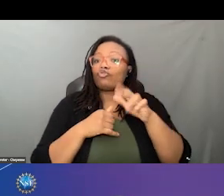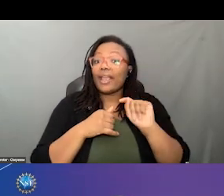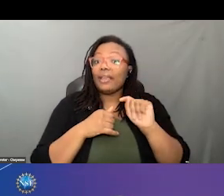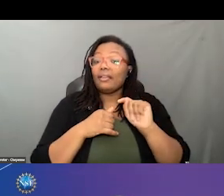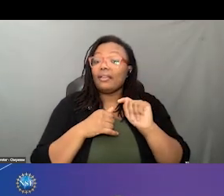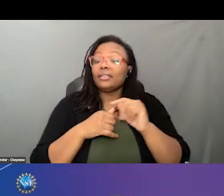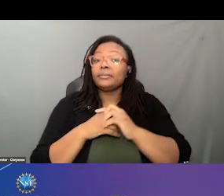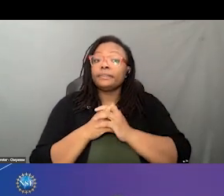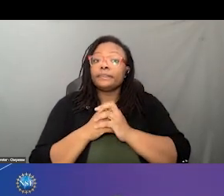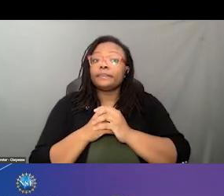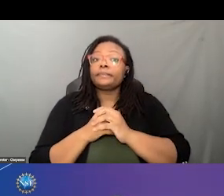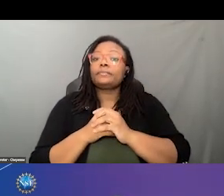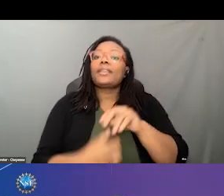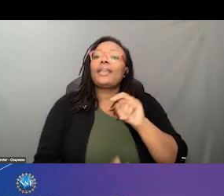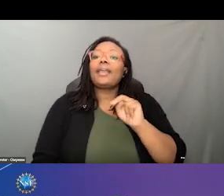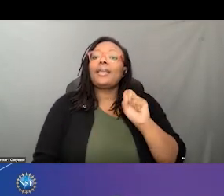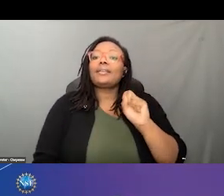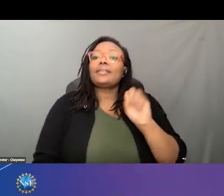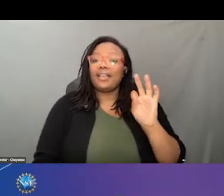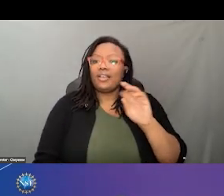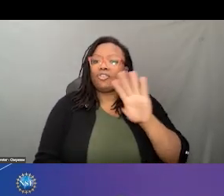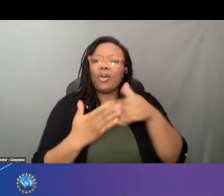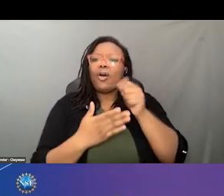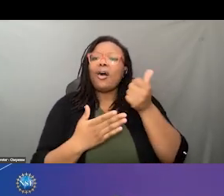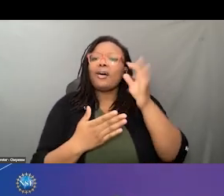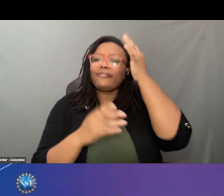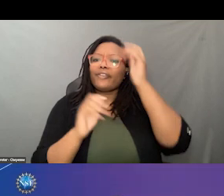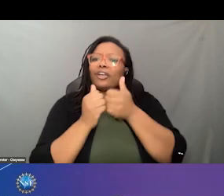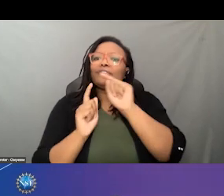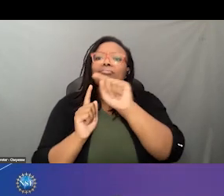NSF, like all other federal agencies,